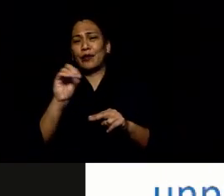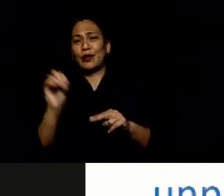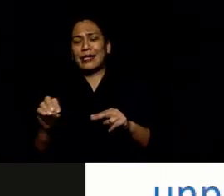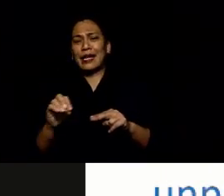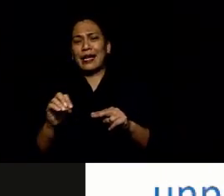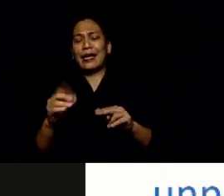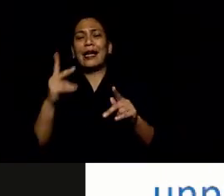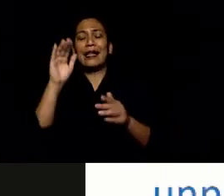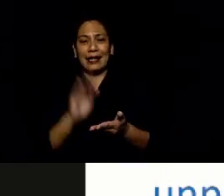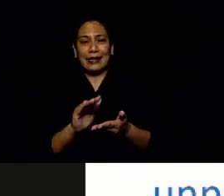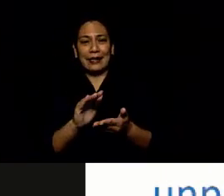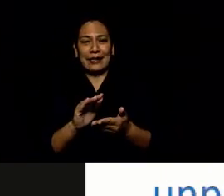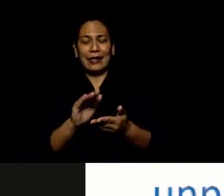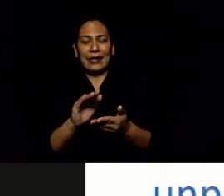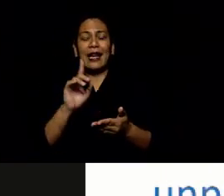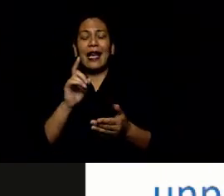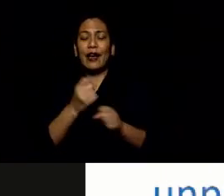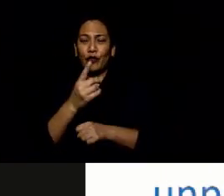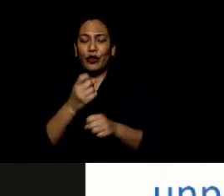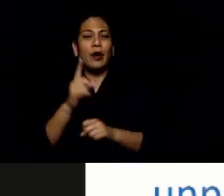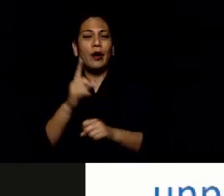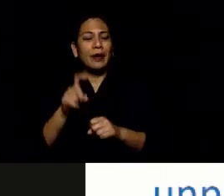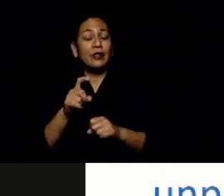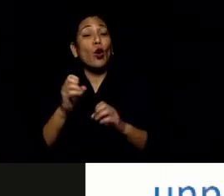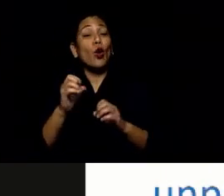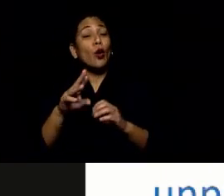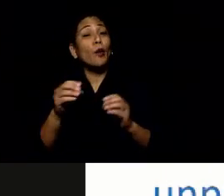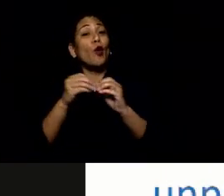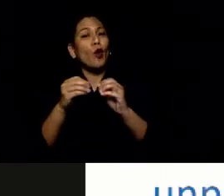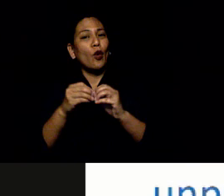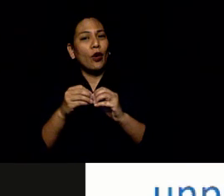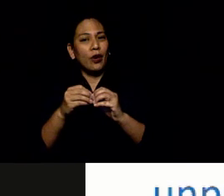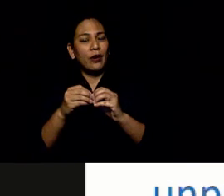a year or more to meet that target.